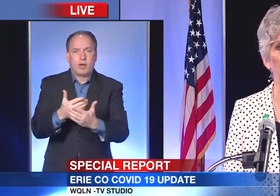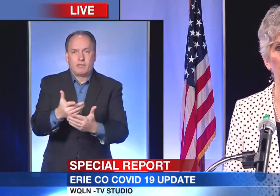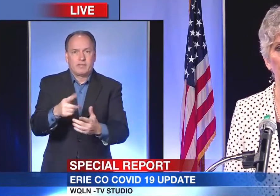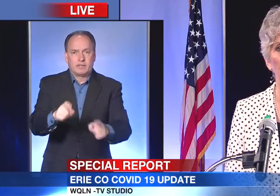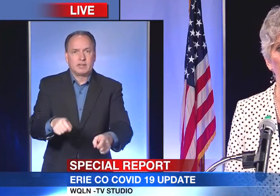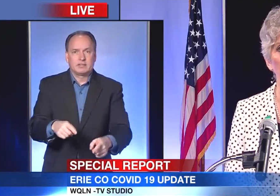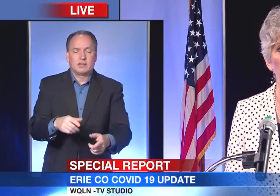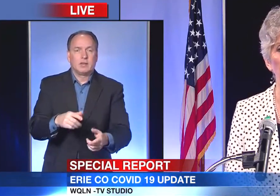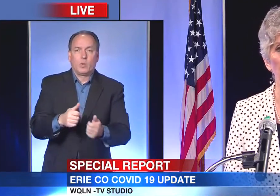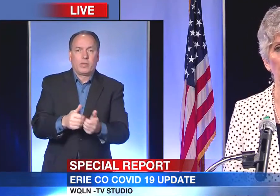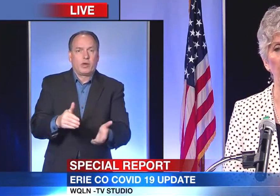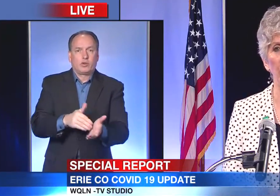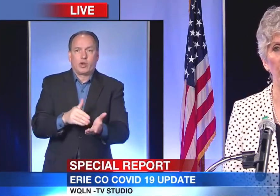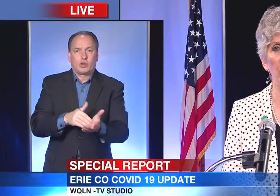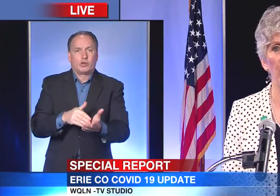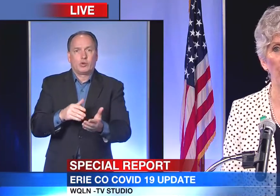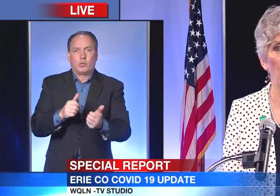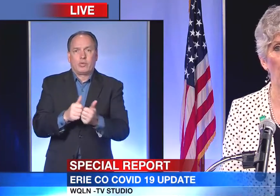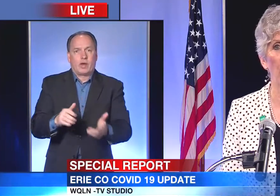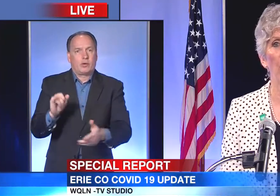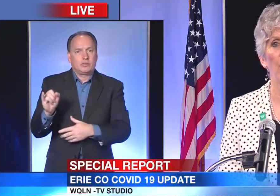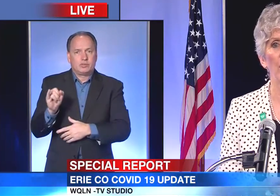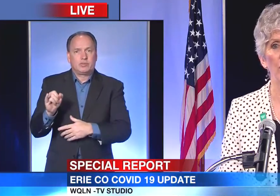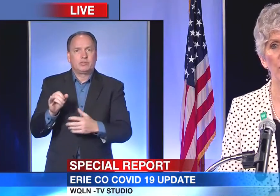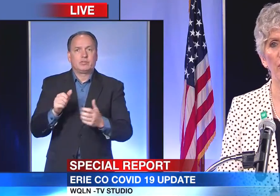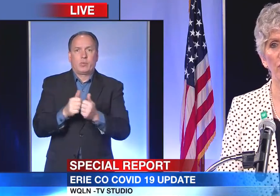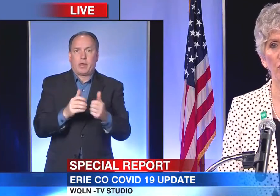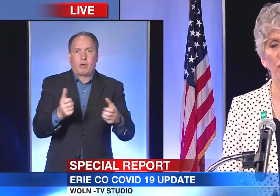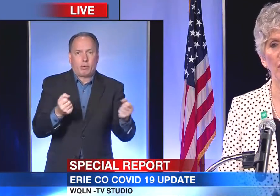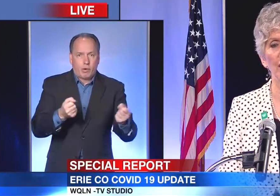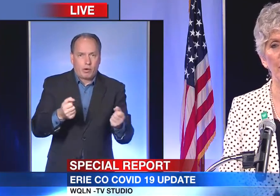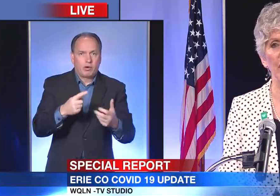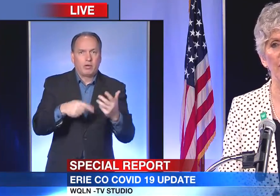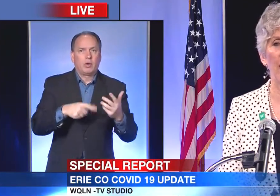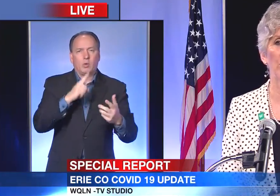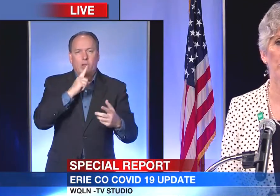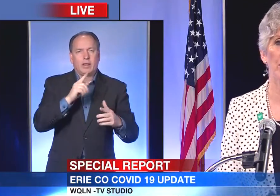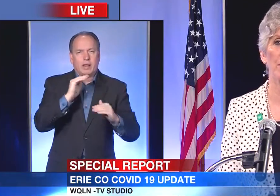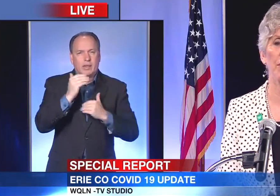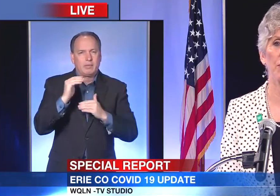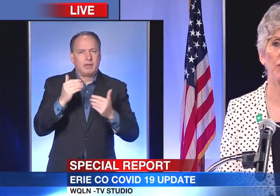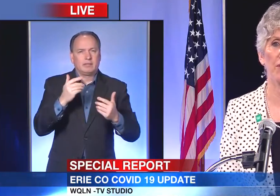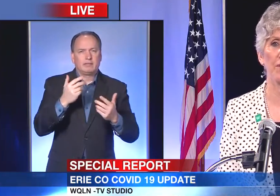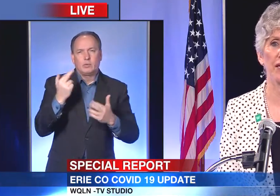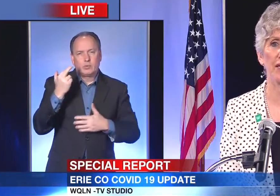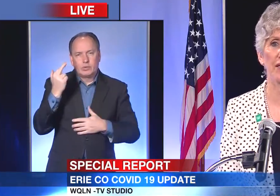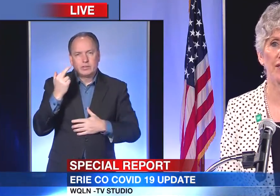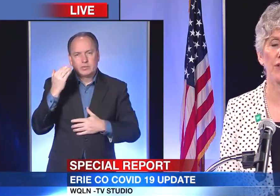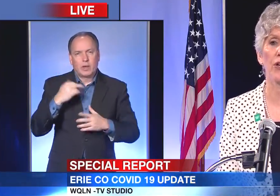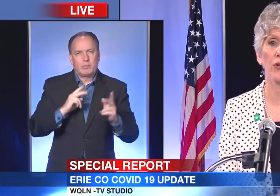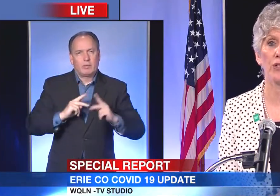HAVE STRUGGLED TO GET TO A TEST, WHETHER THEY DON'T HAVE A DOCTOR, WHETHER THEY DON'T HAVE HEALTH INSURANCE, WHETHER THEY DON'T HAVE A CAR, YOU KNOW, SOME